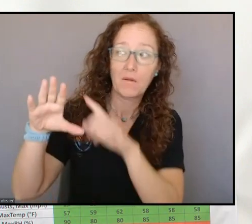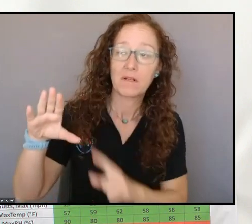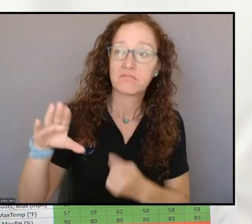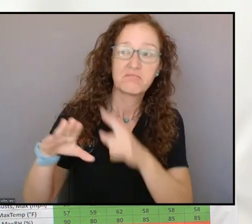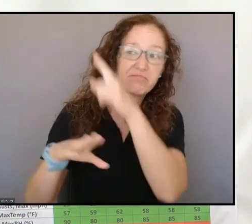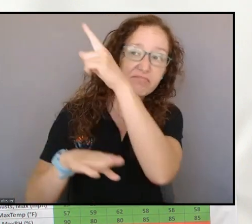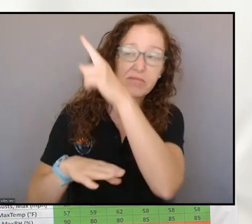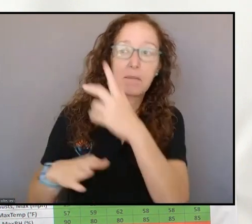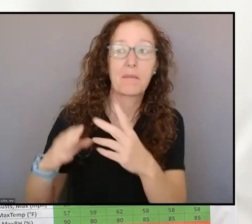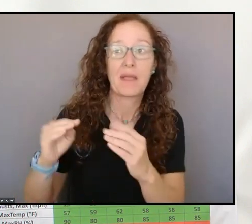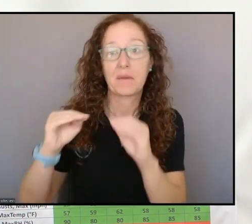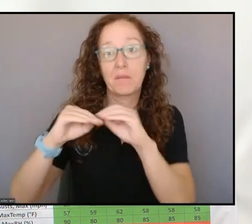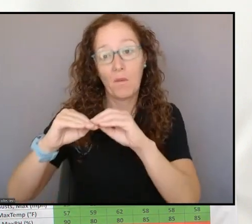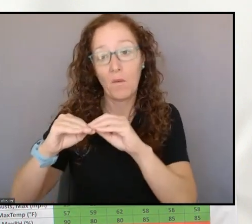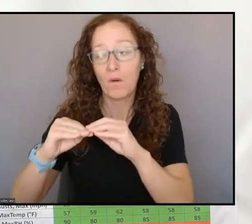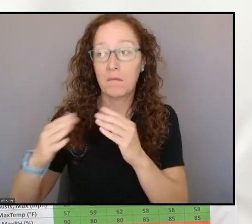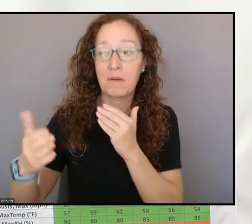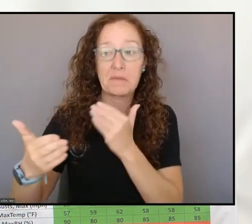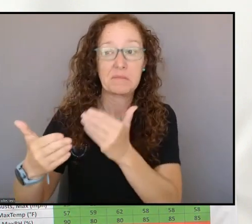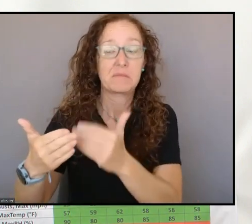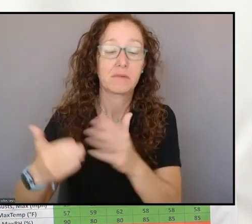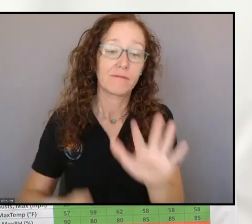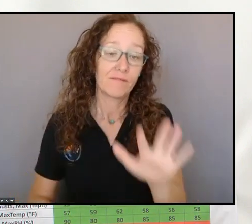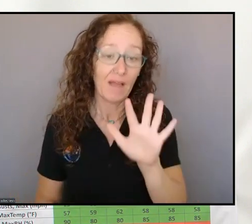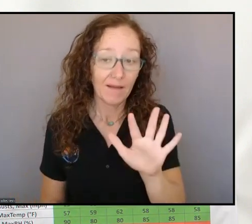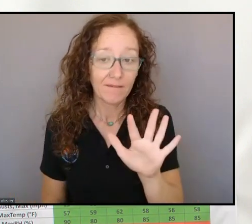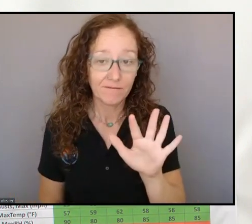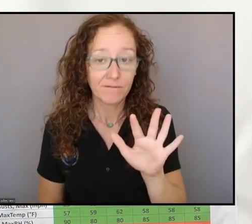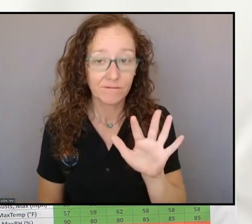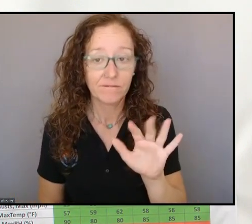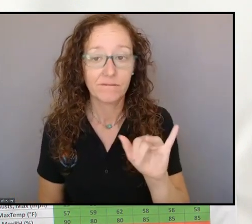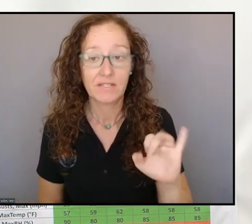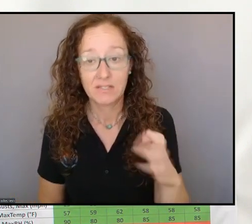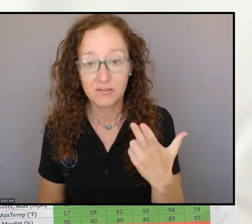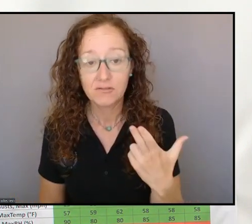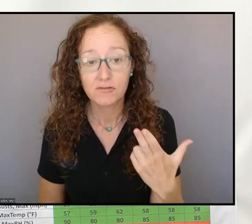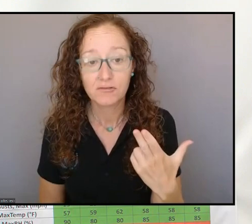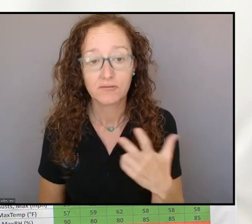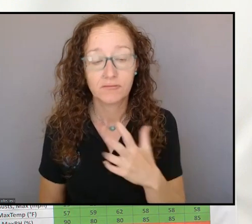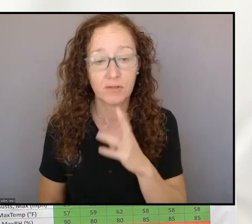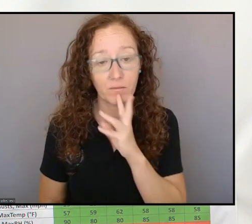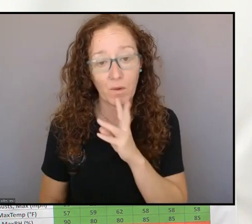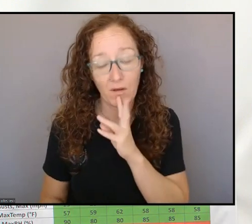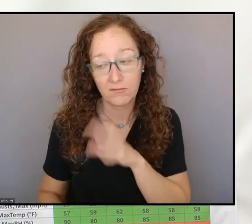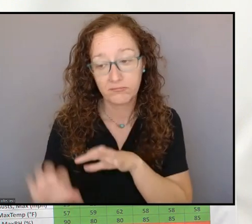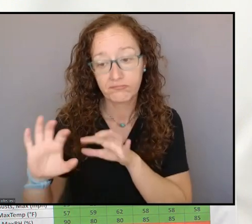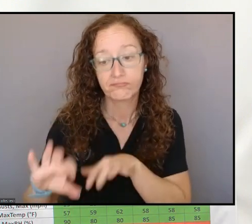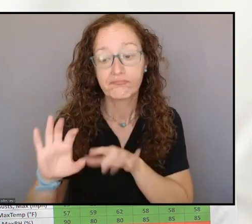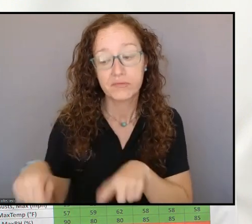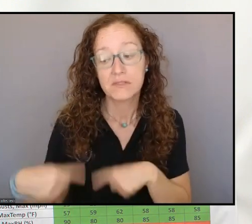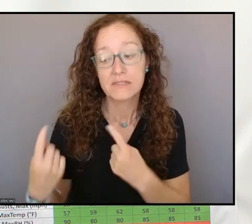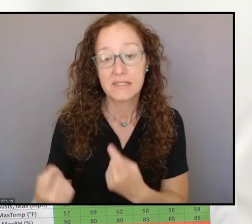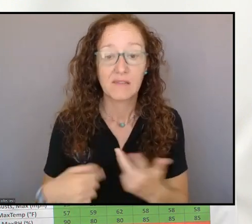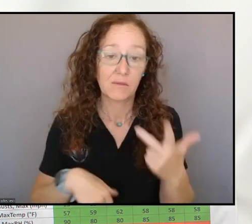5 inches or so of liquid over the last 3 days. But